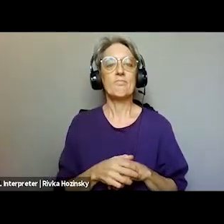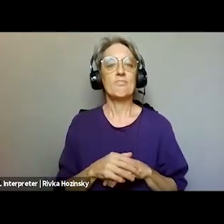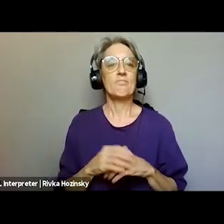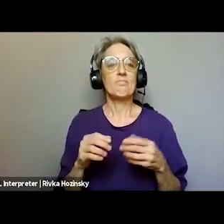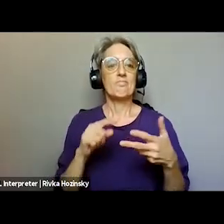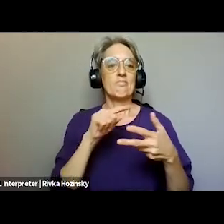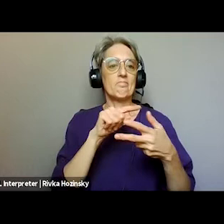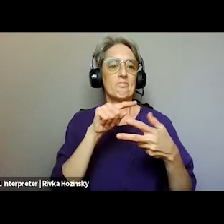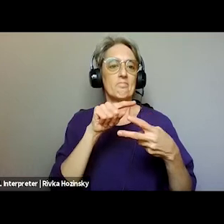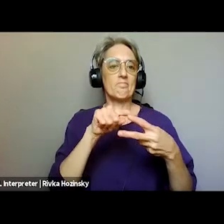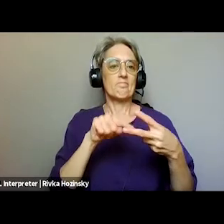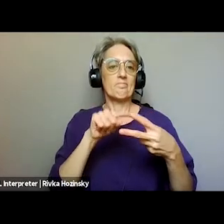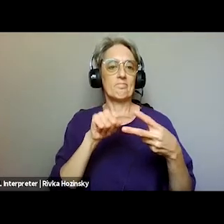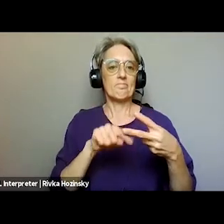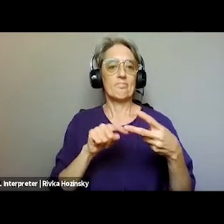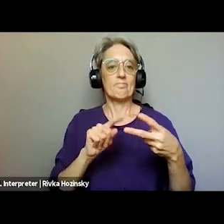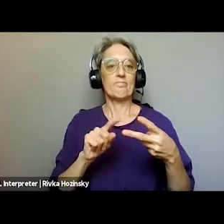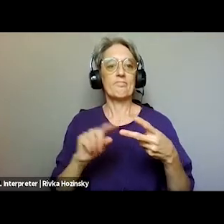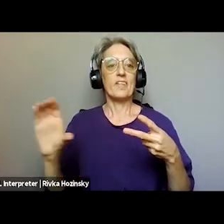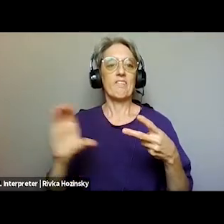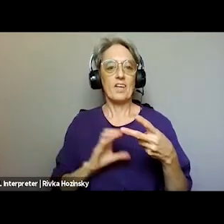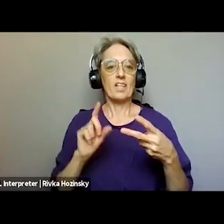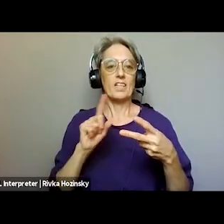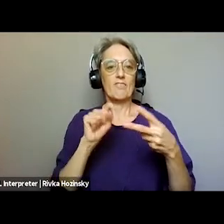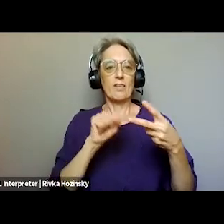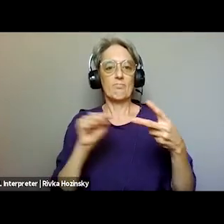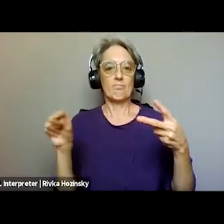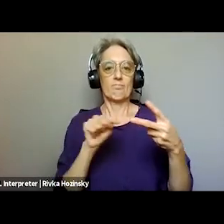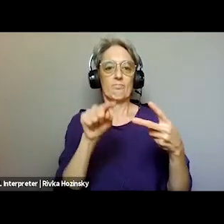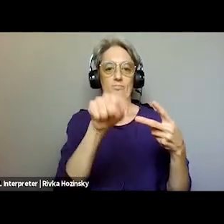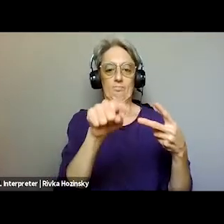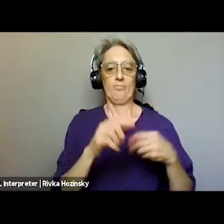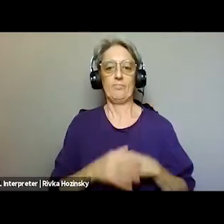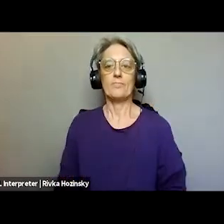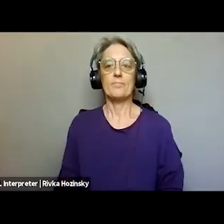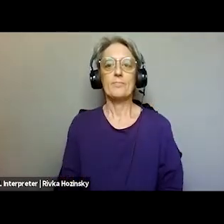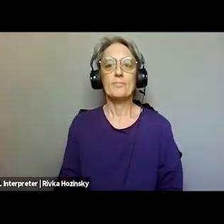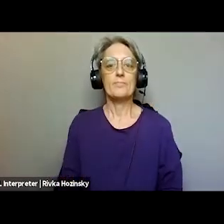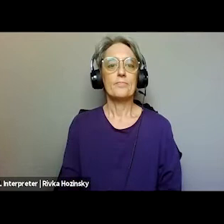but I’ll just acknowledge funding from NICHD for some of my work that I’ll be talking about today.